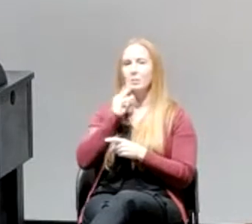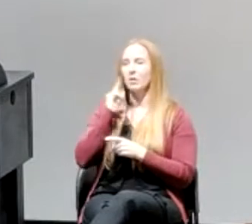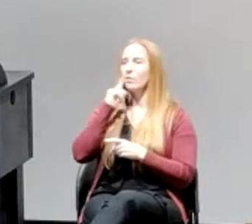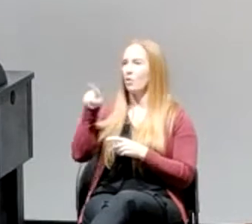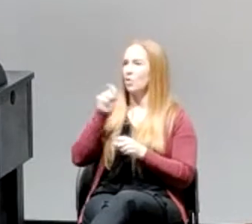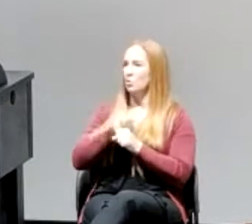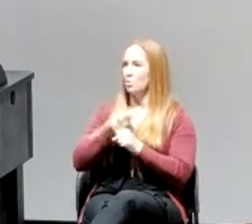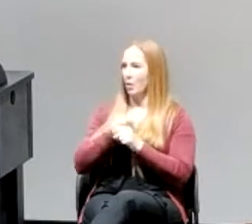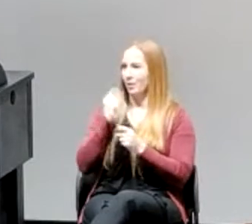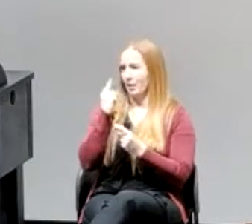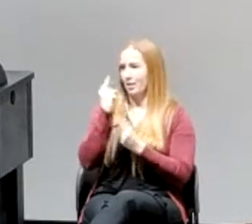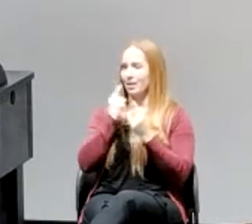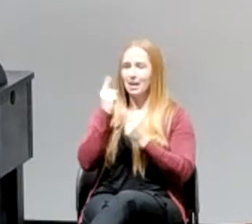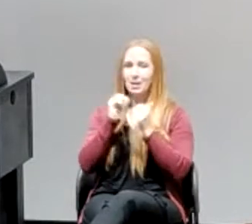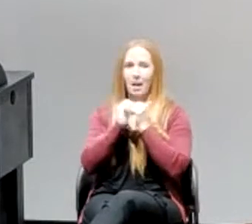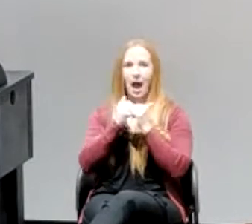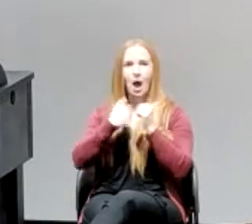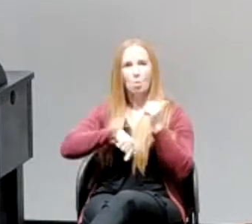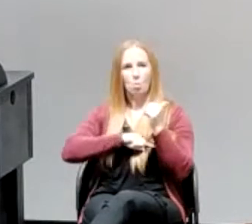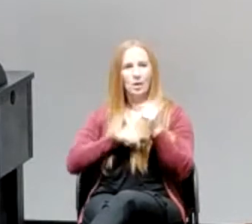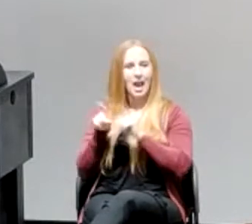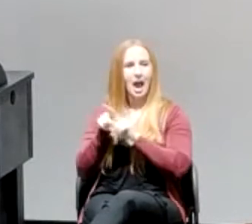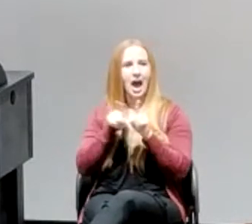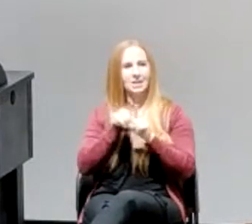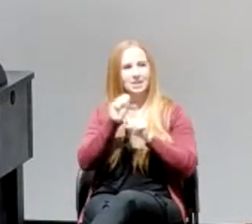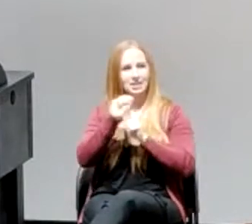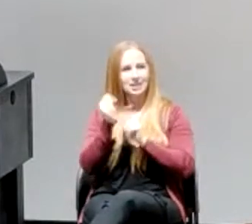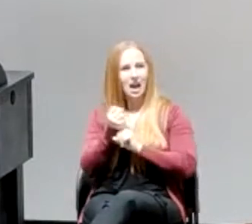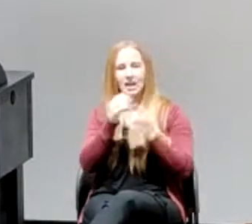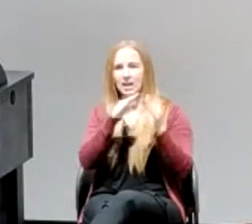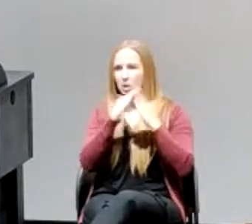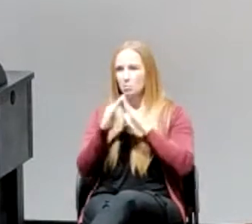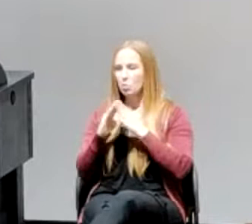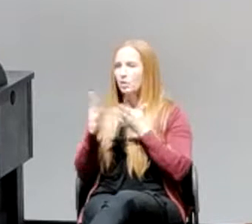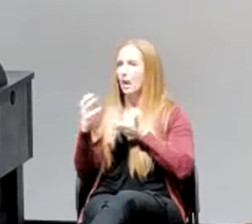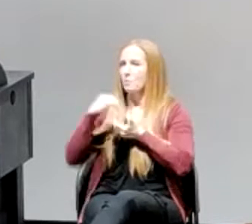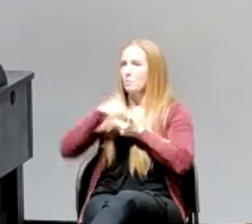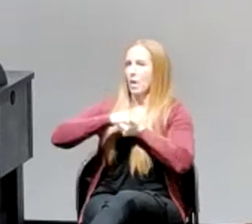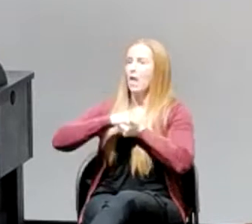I've heard her speak passionately in public and private about issues of the majority